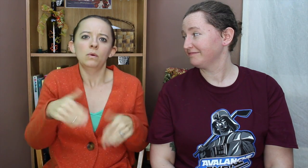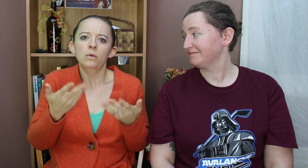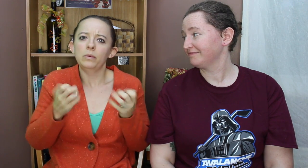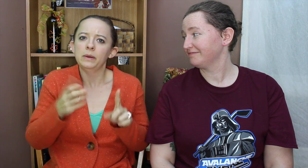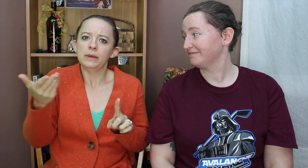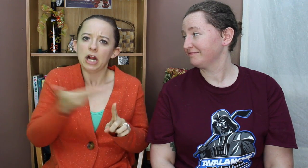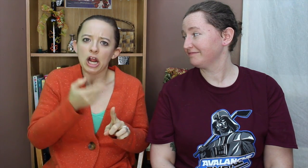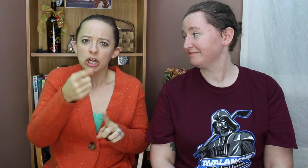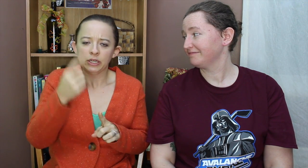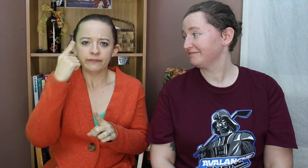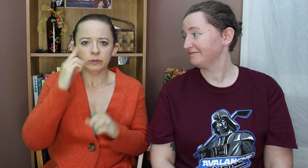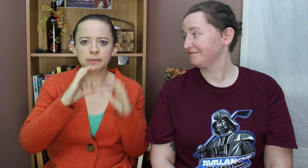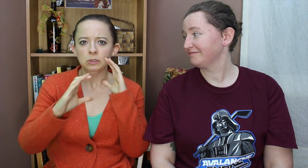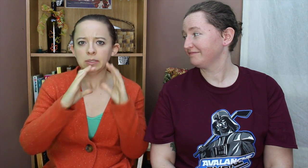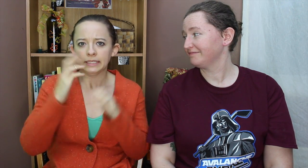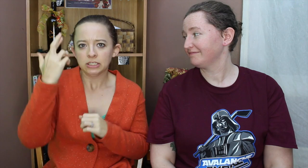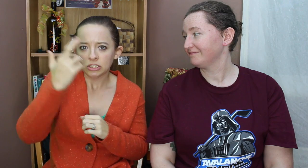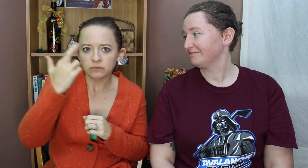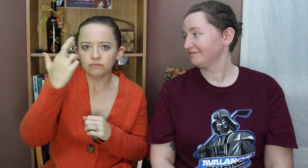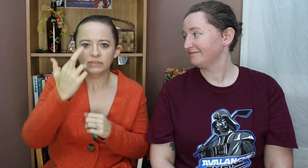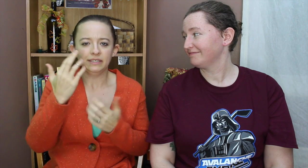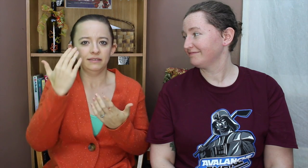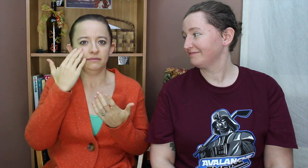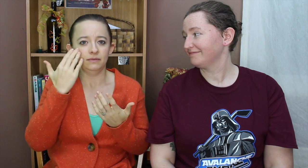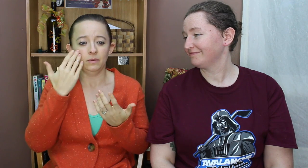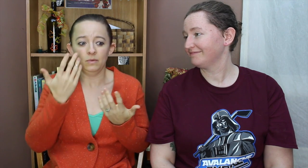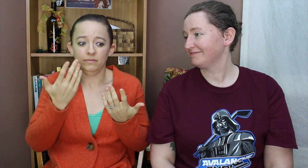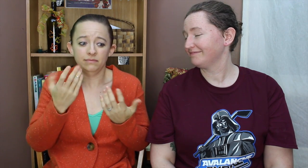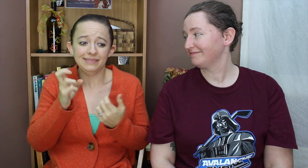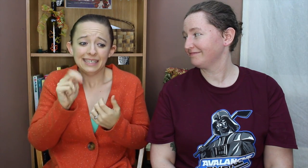they say it's communication. "Oh well we can't hire you because you